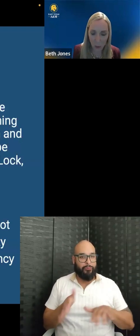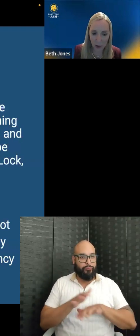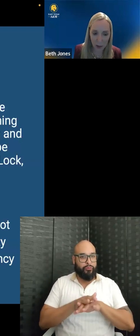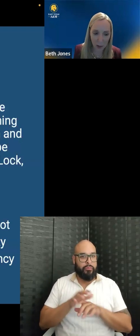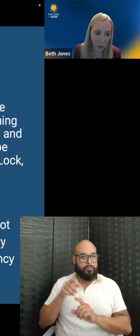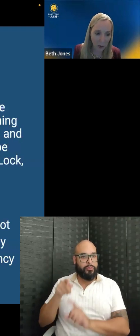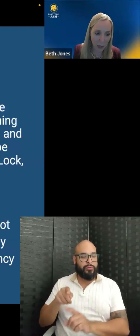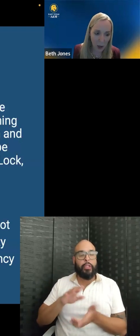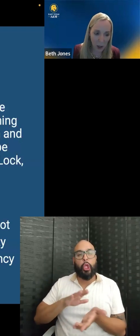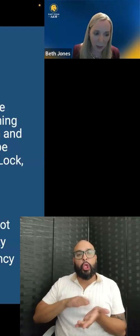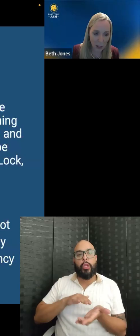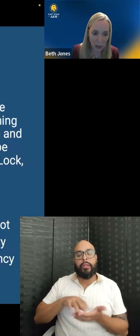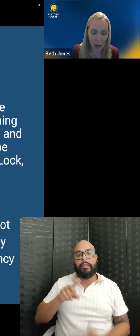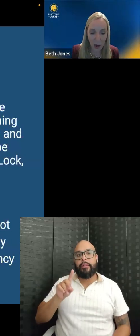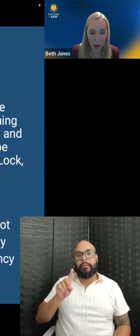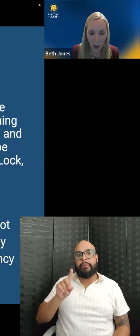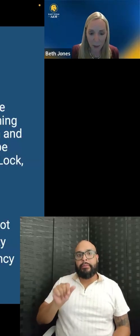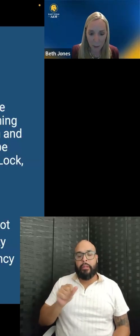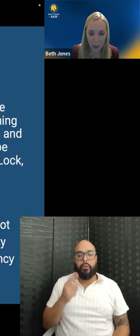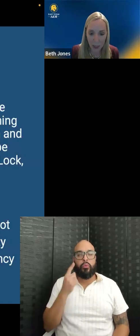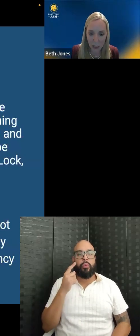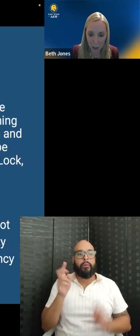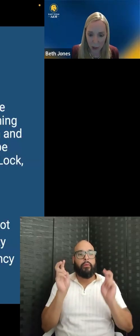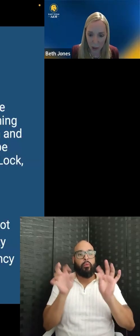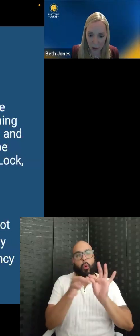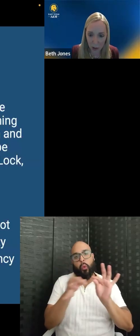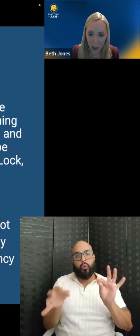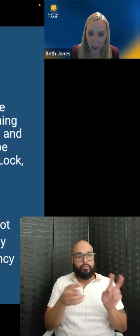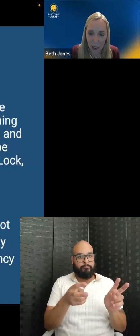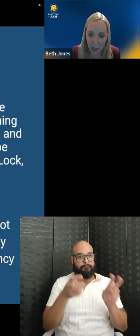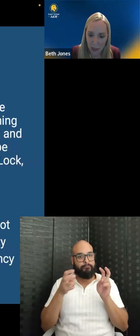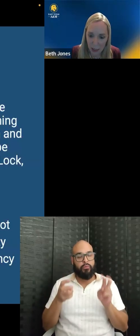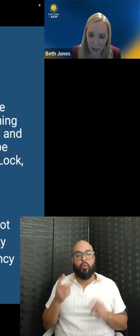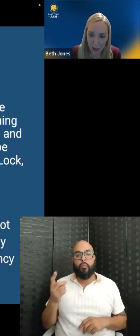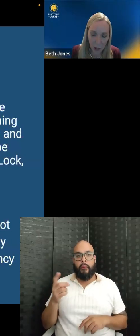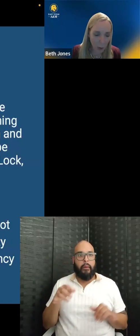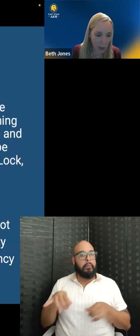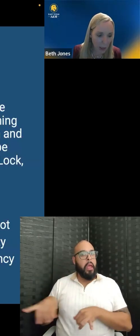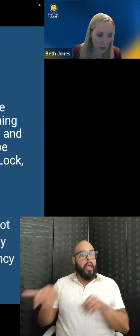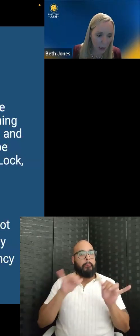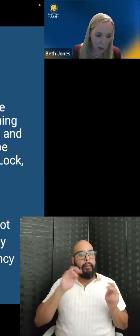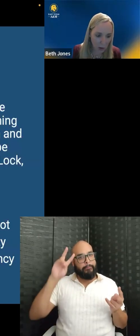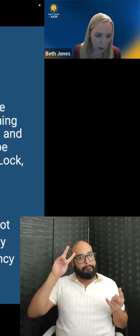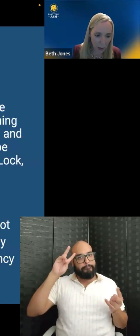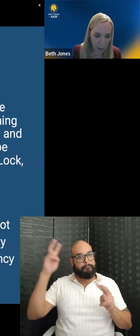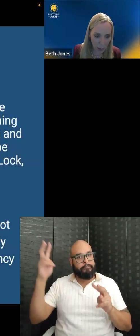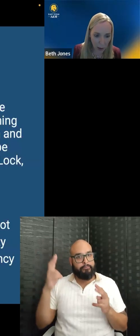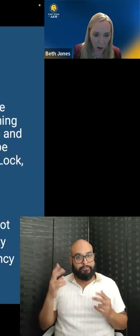And one of the quotes from that document is a common misconception is that the mere presence of a sensory impairment